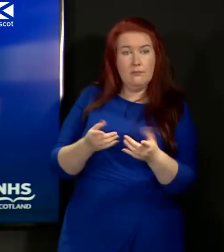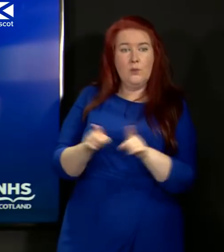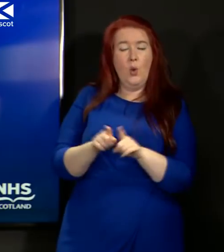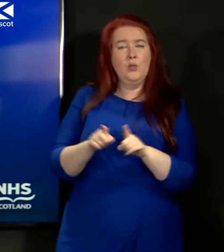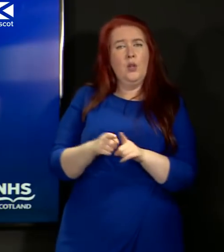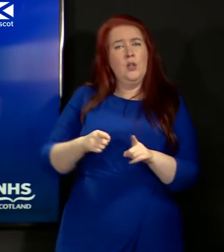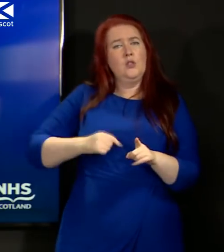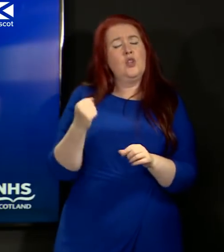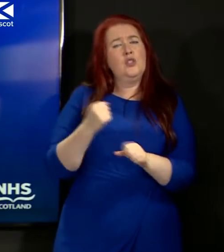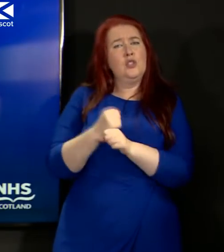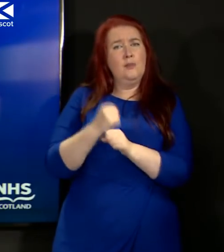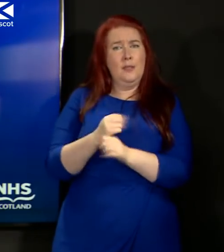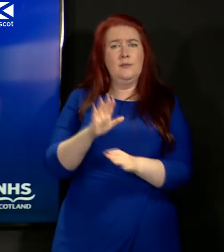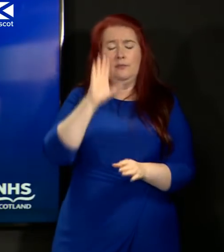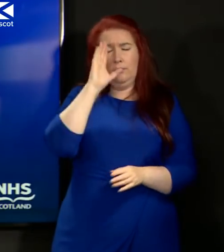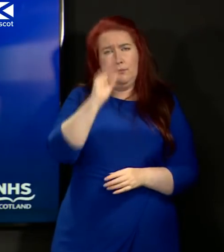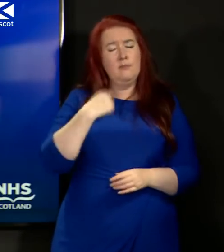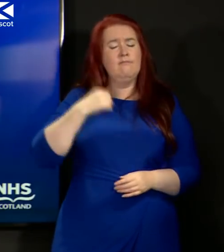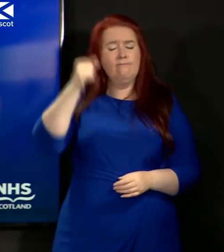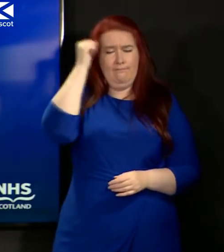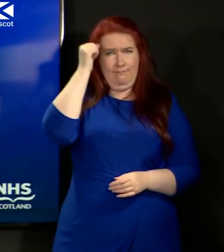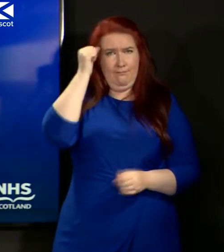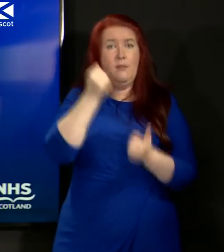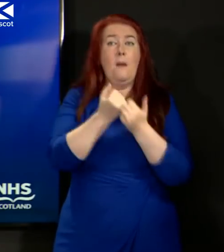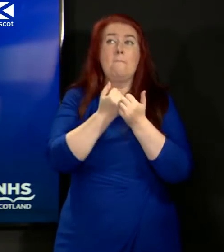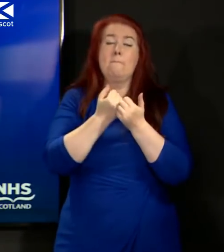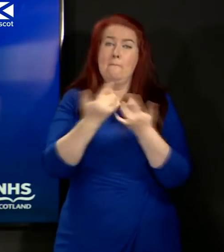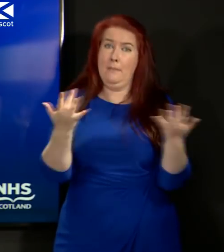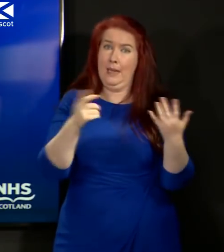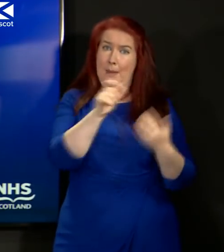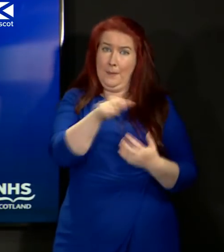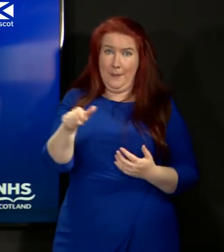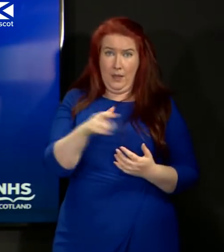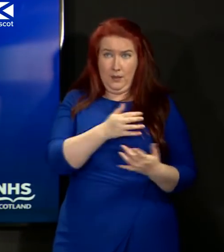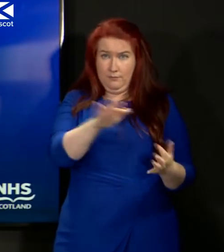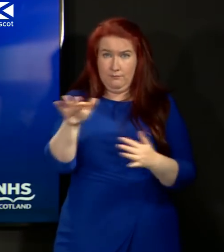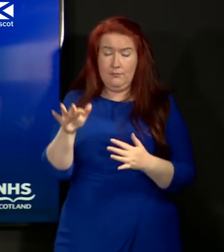government is very, very conscious that many people will be feeling a deep sense